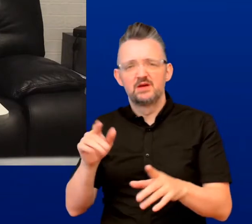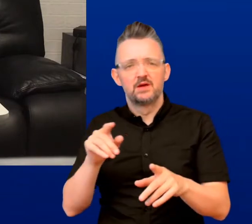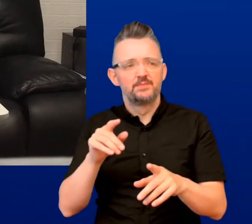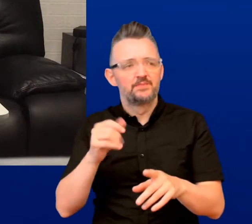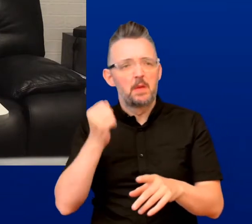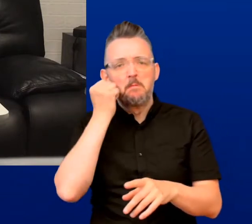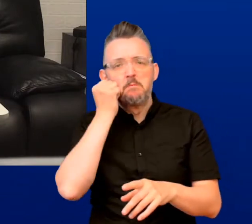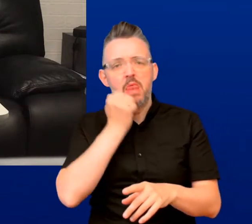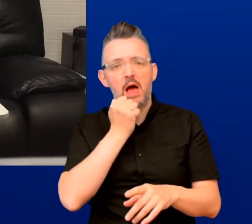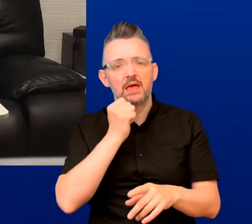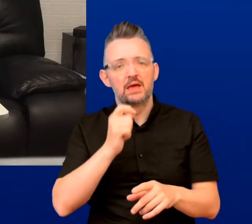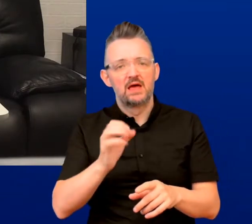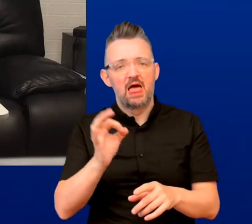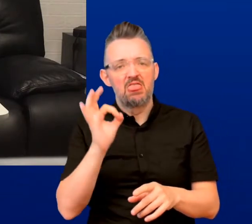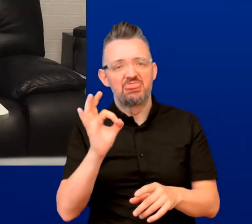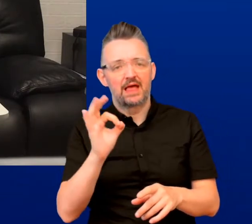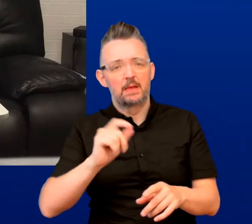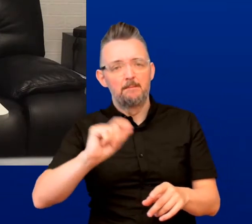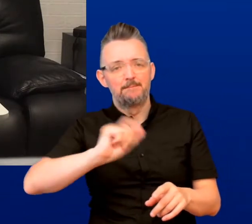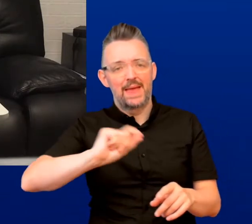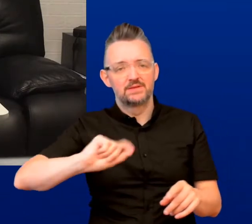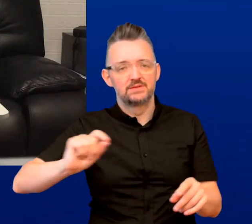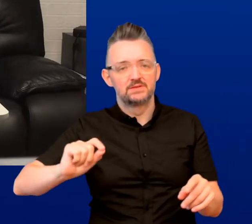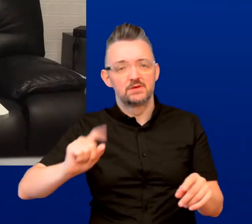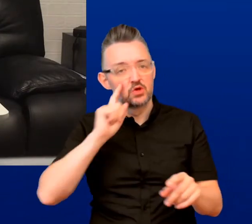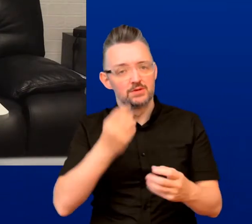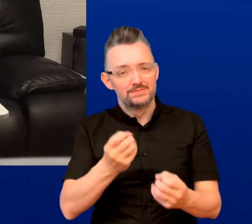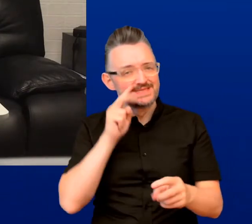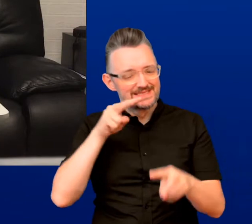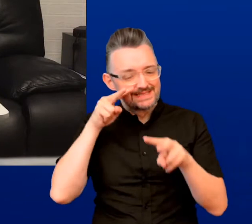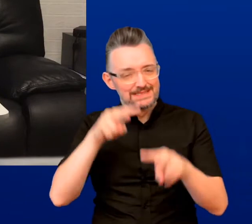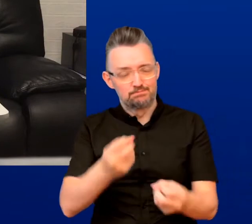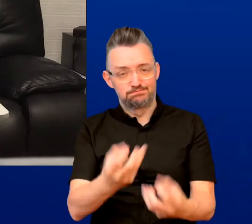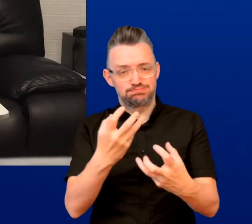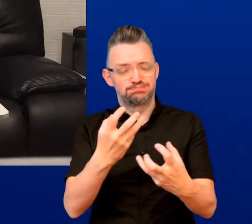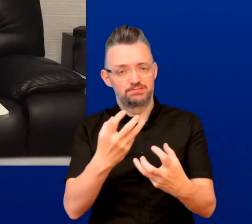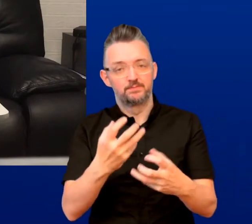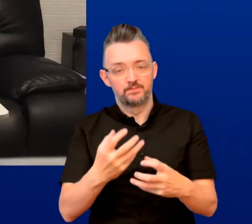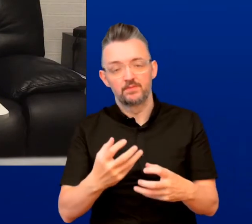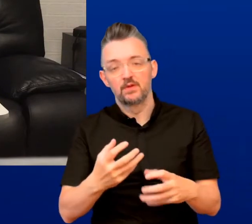thick pen for high contrast. What you're going to do is